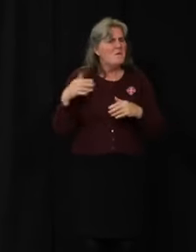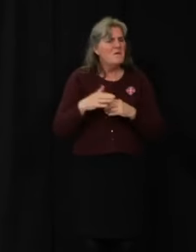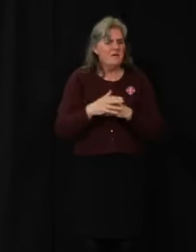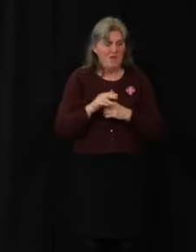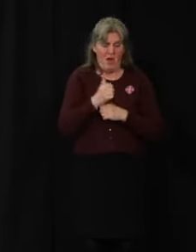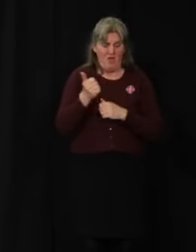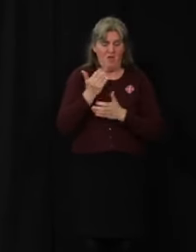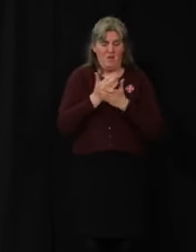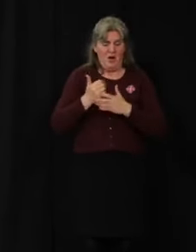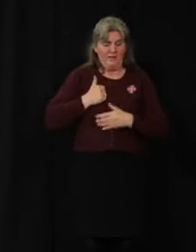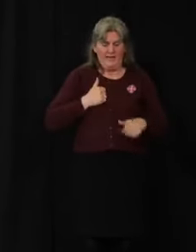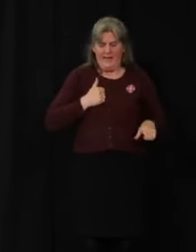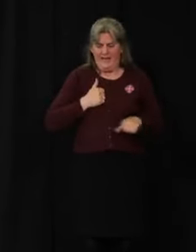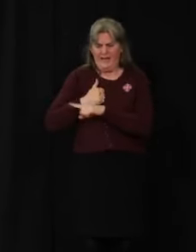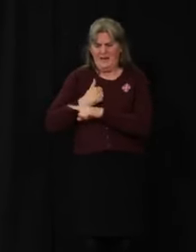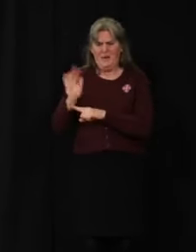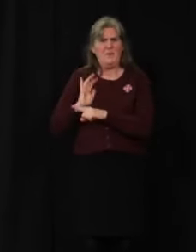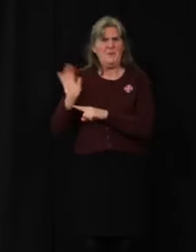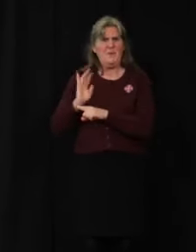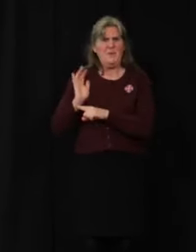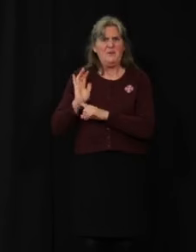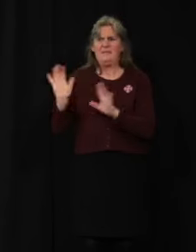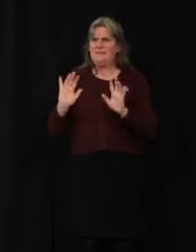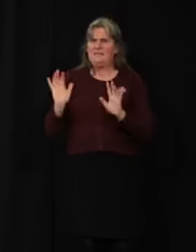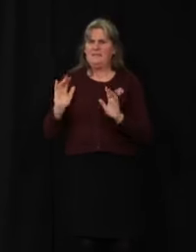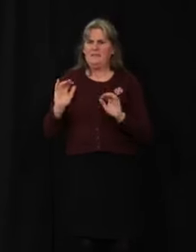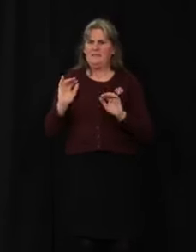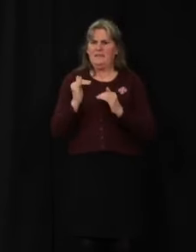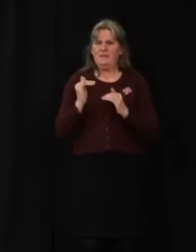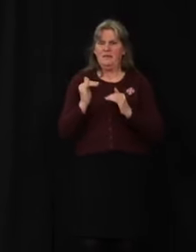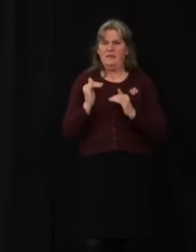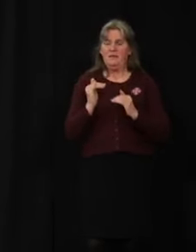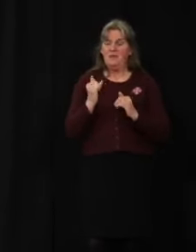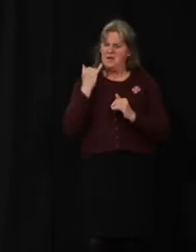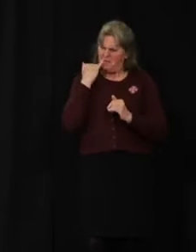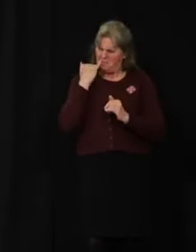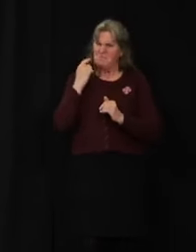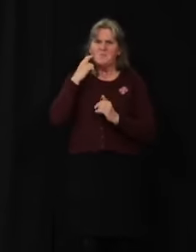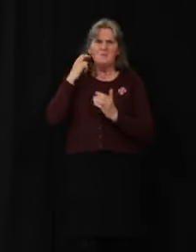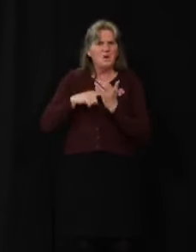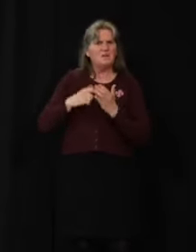are gradually opening businesses that were mandated a close which is a major announcement.